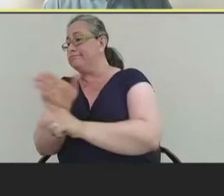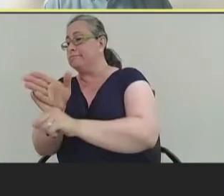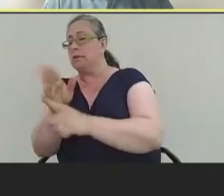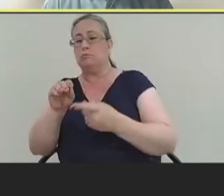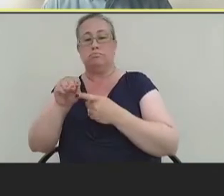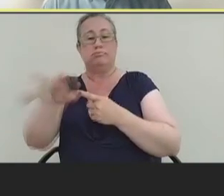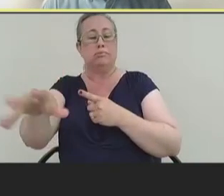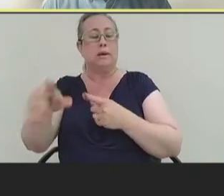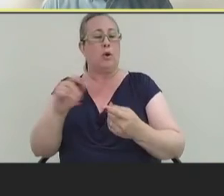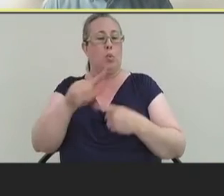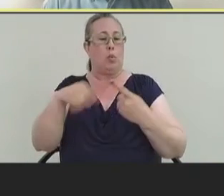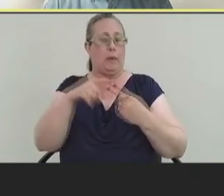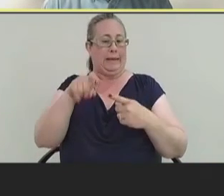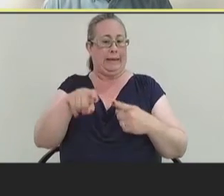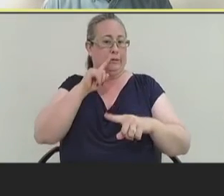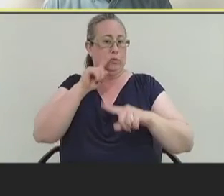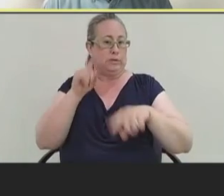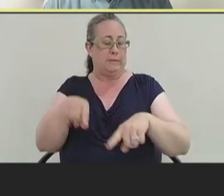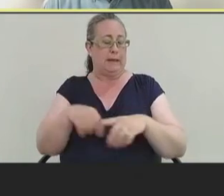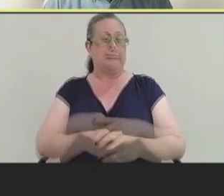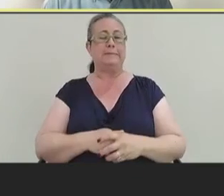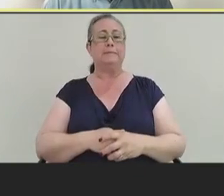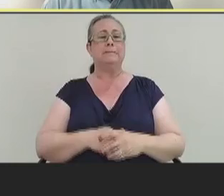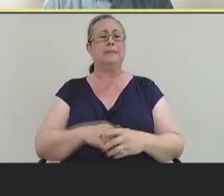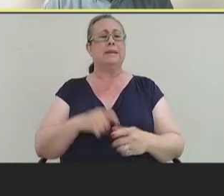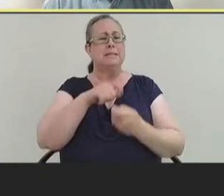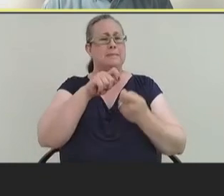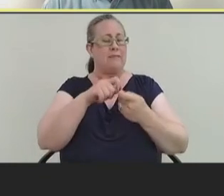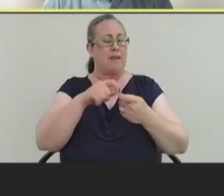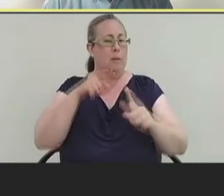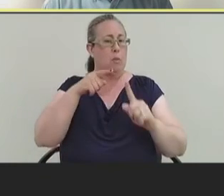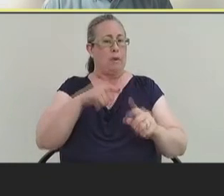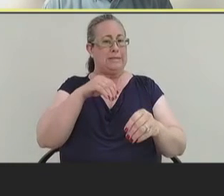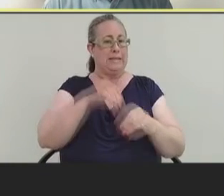Some specific points in this timeline include, starting back in 2004, first